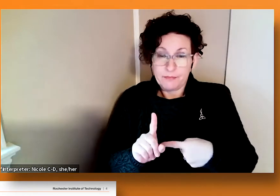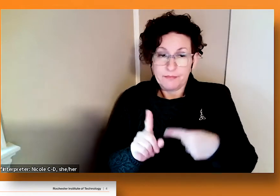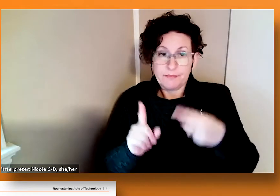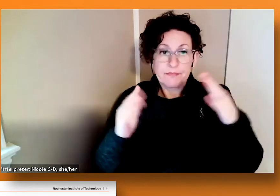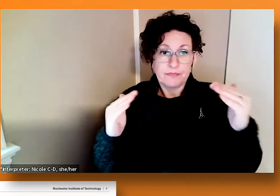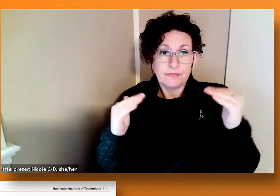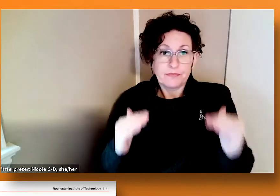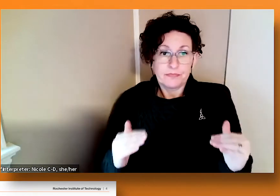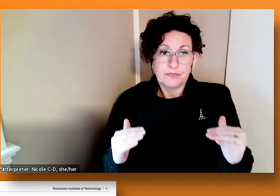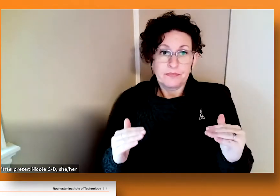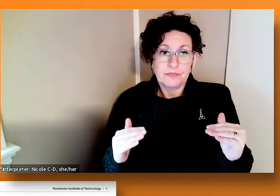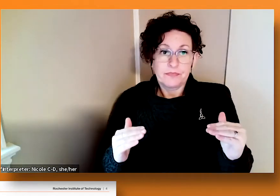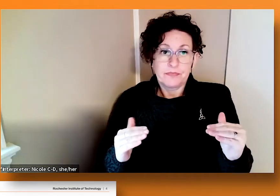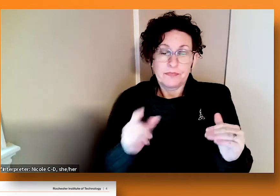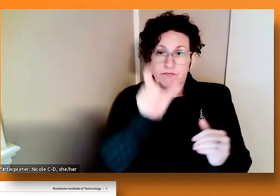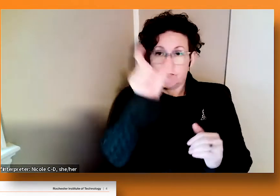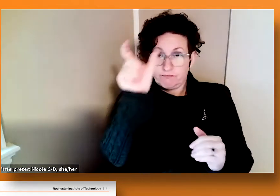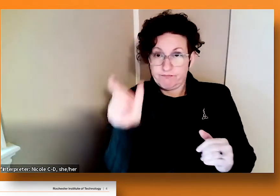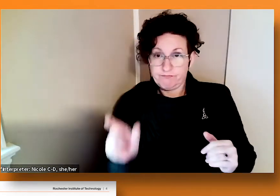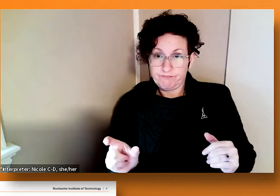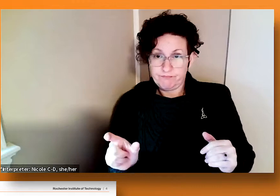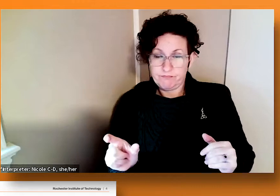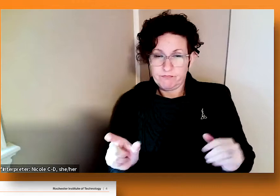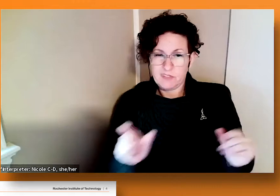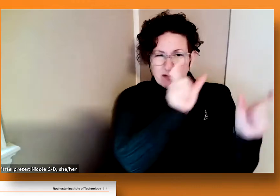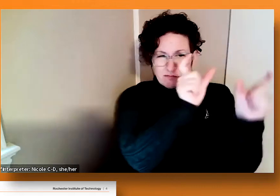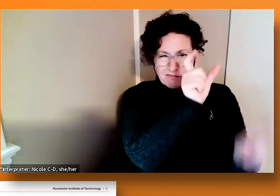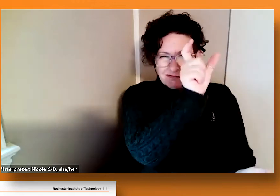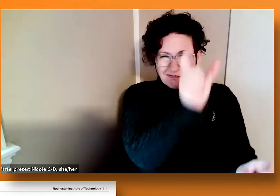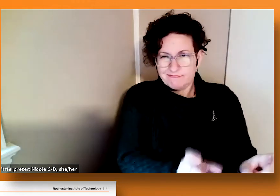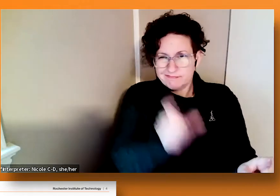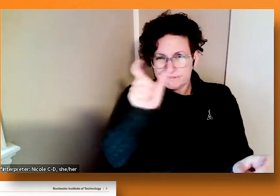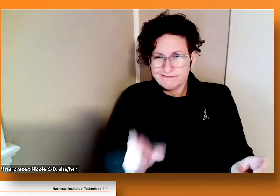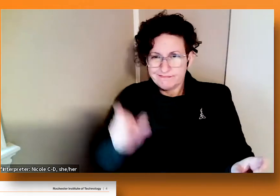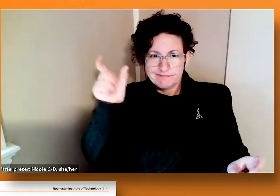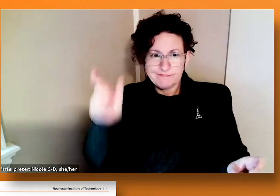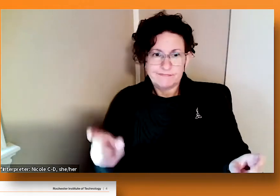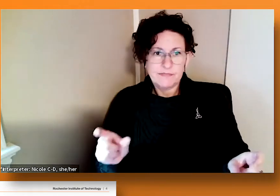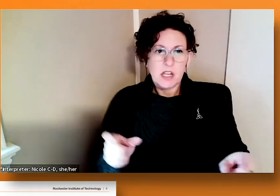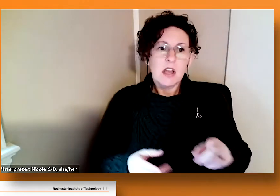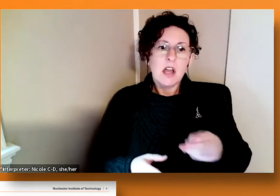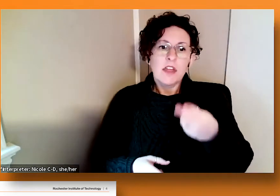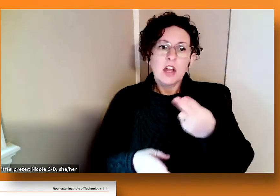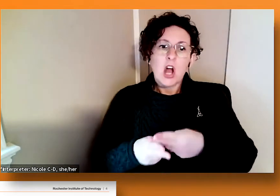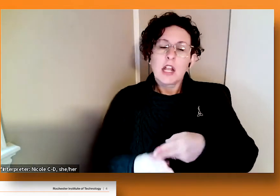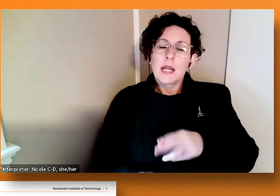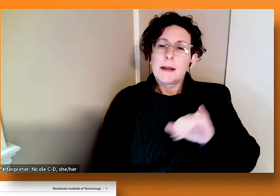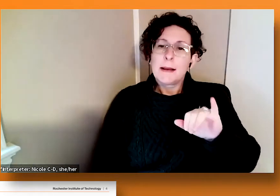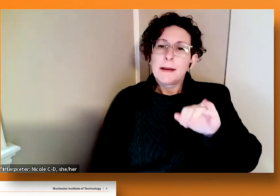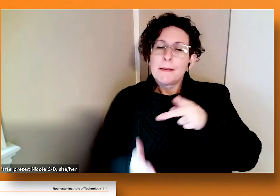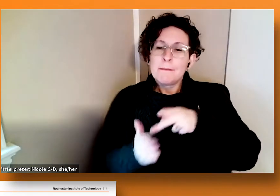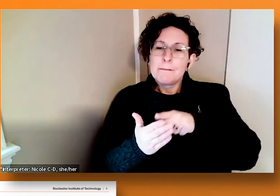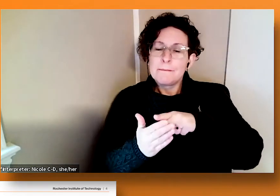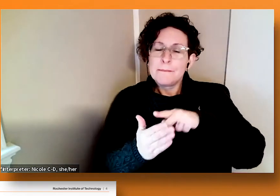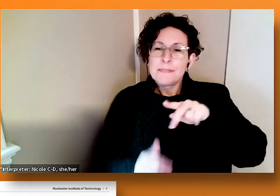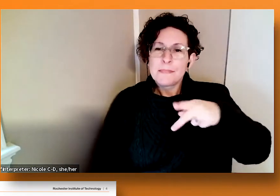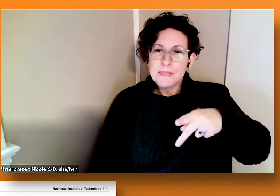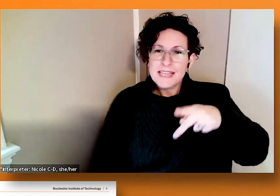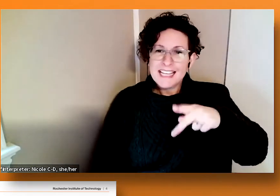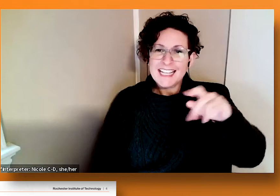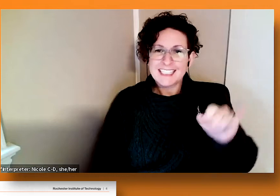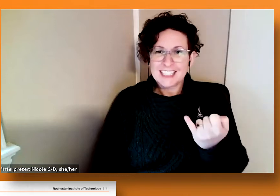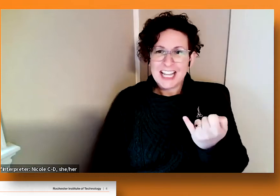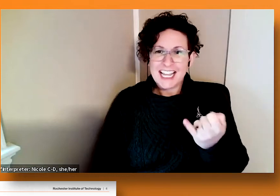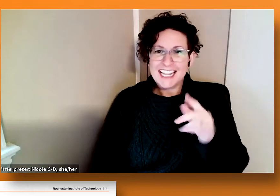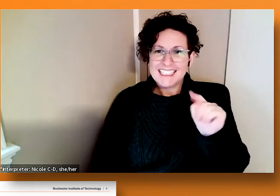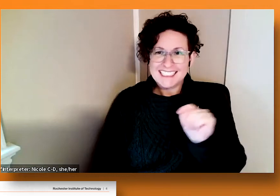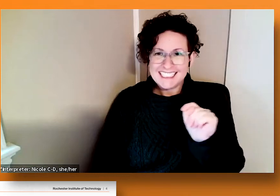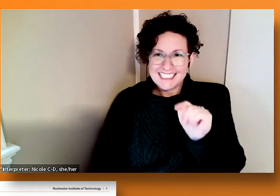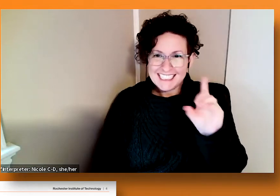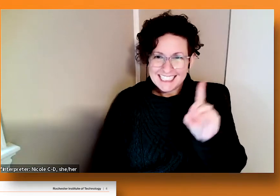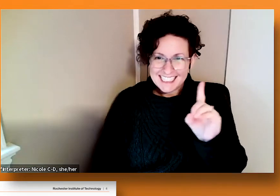And then the next column... it's PJTD on the budget sheet,